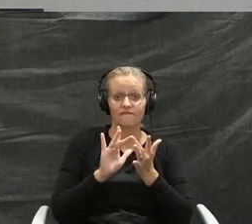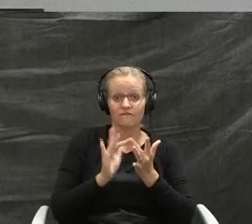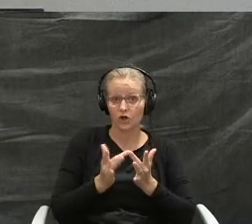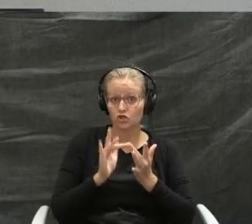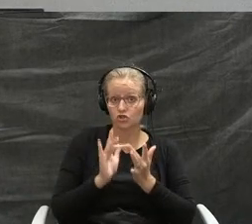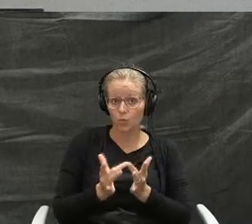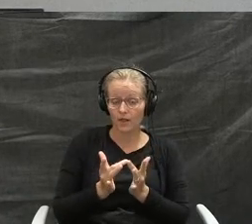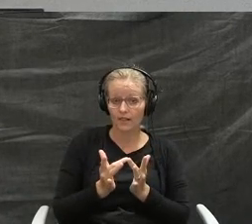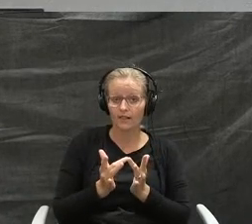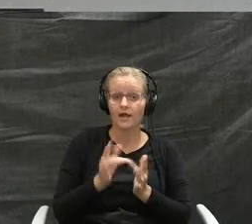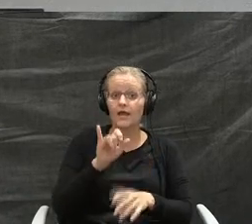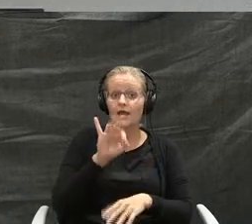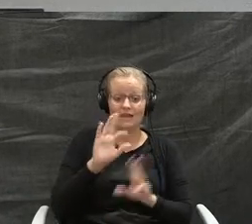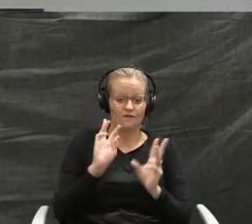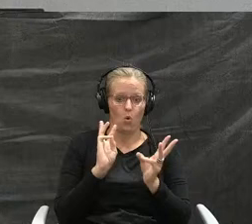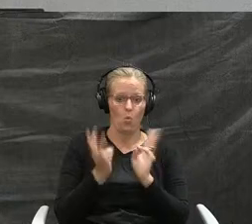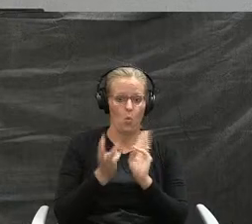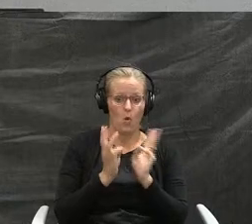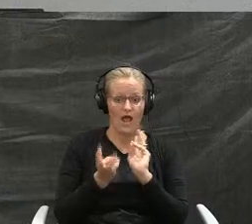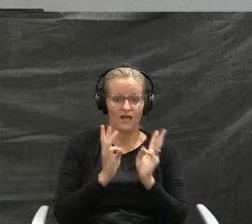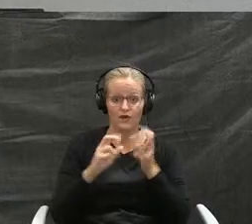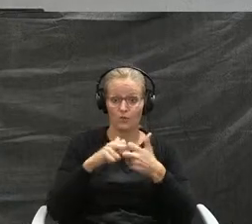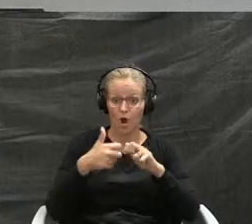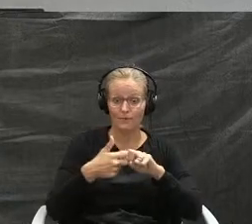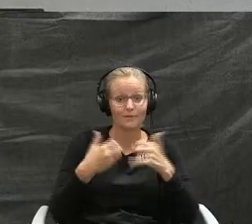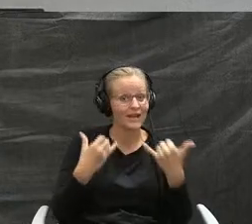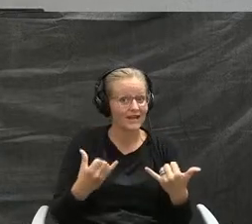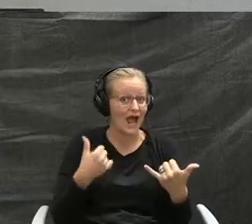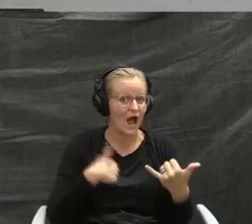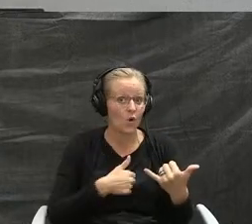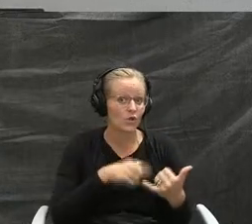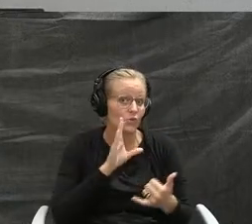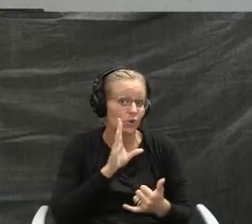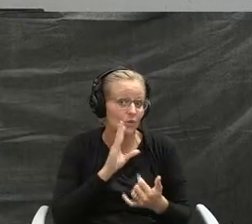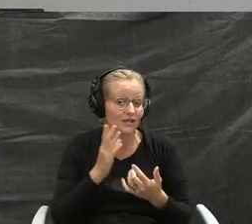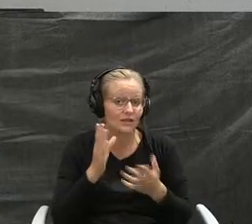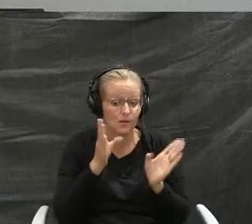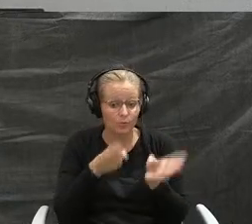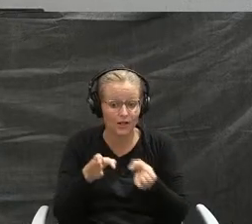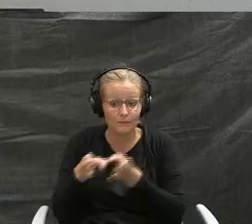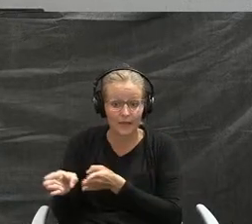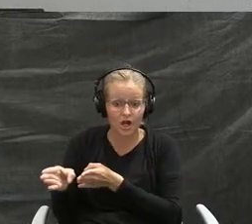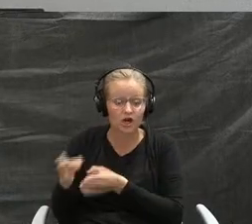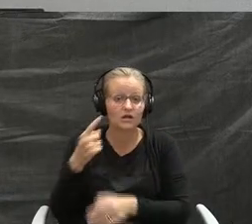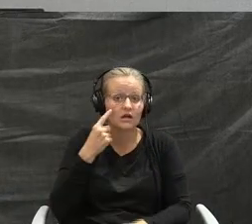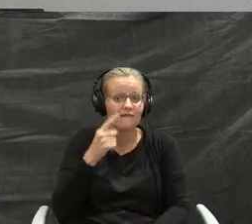weather related emergency this winter, so we're now prepared to do elearning at any given time.